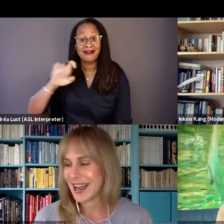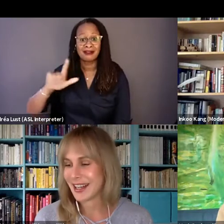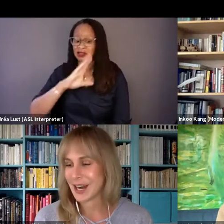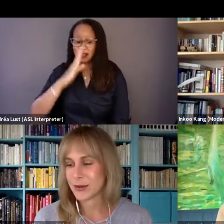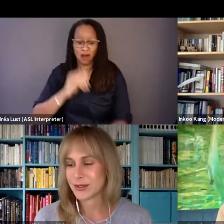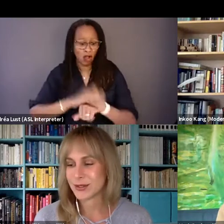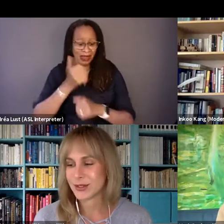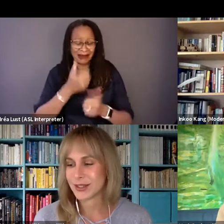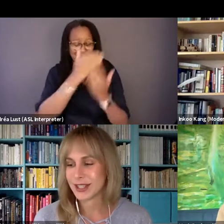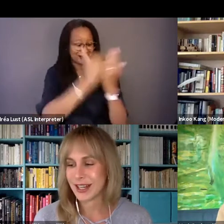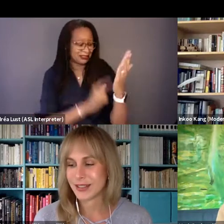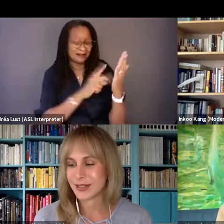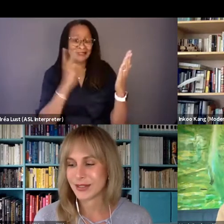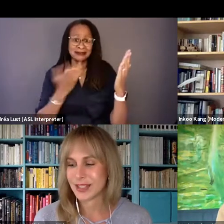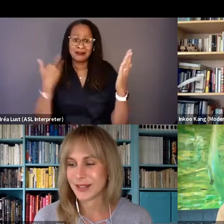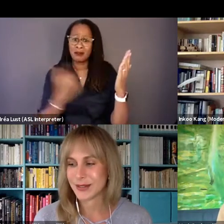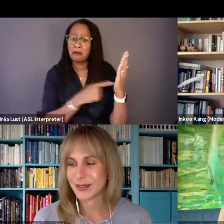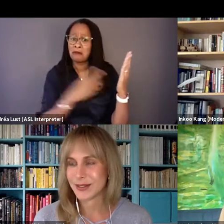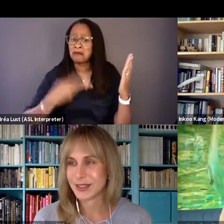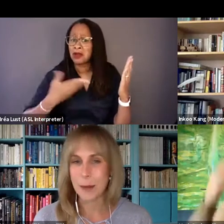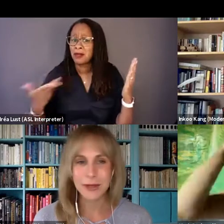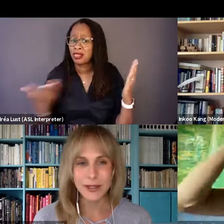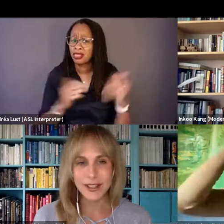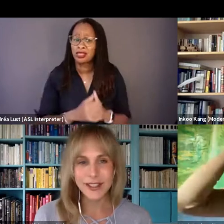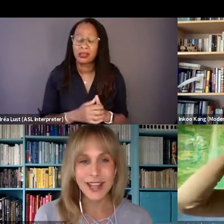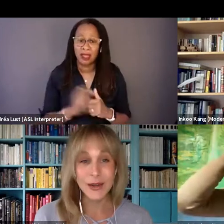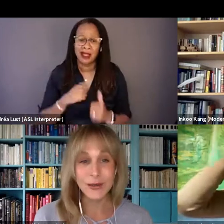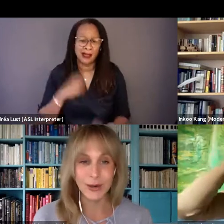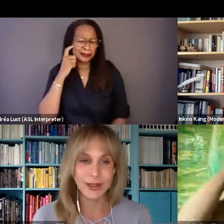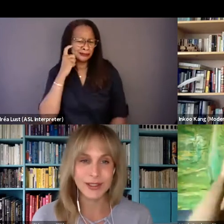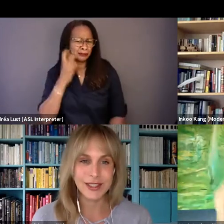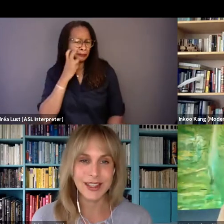And I was skeptical at first, I think,